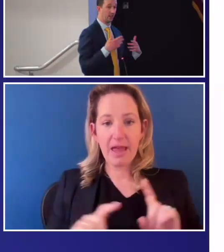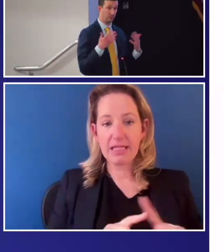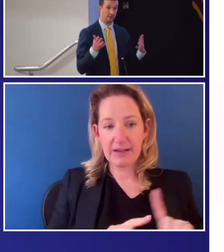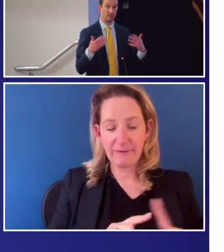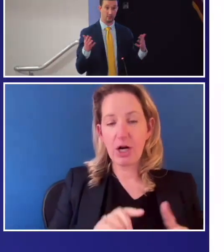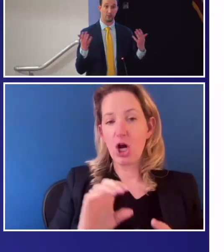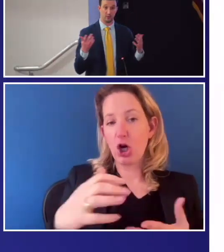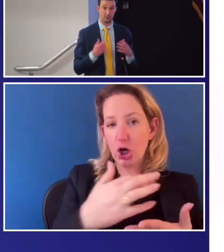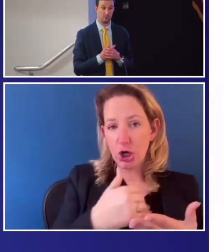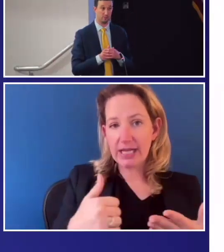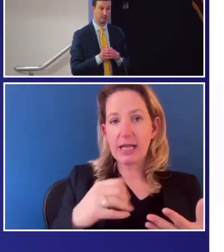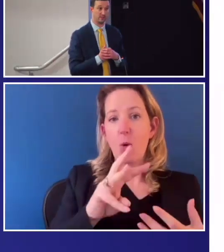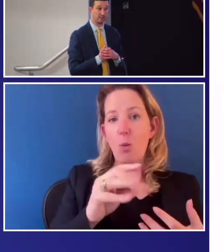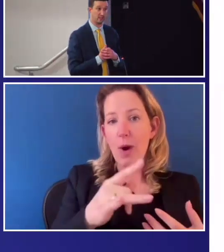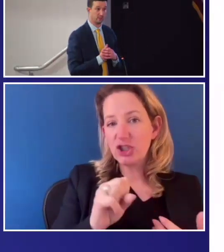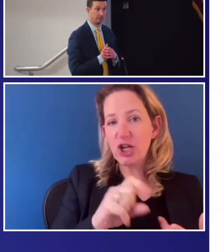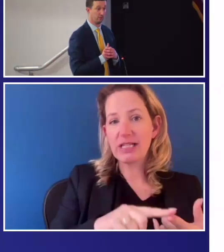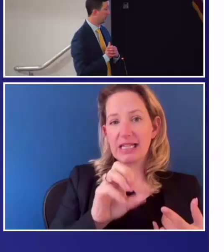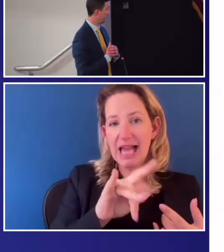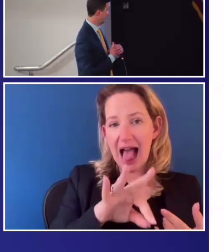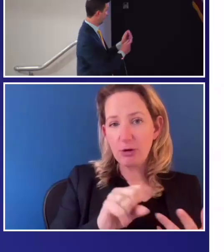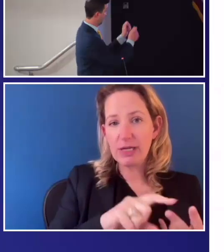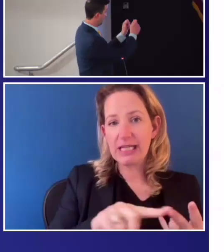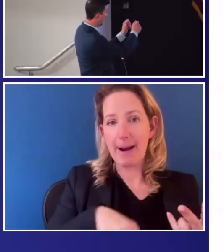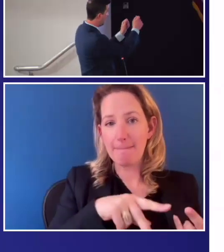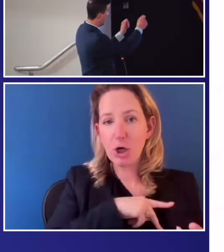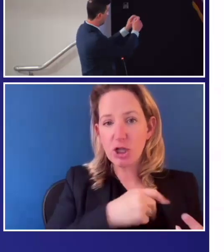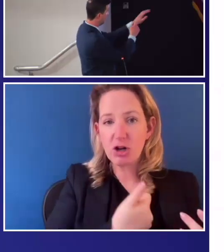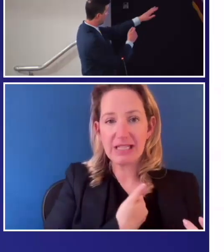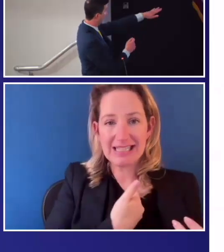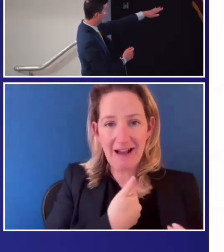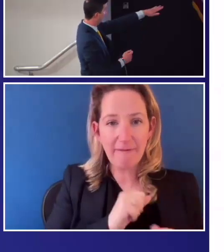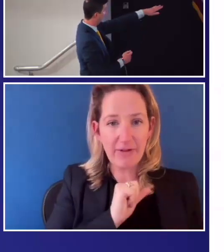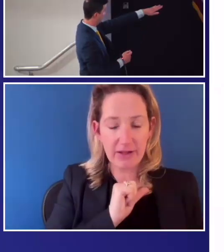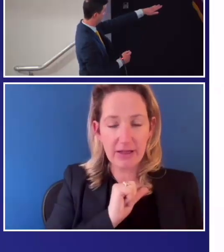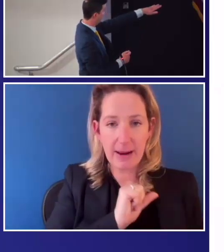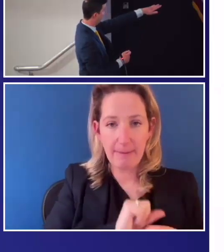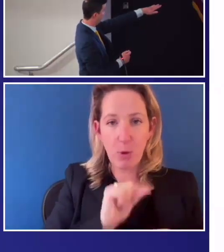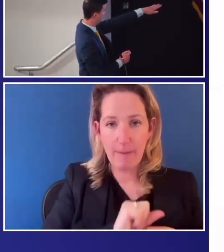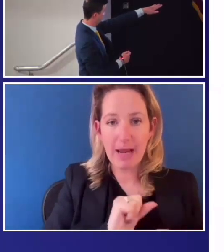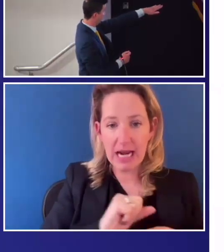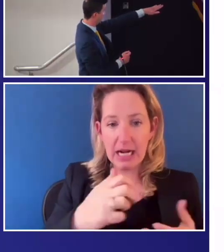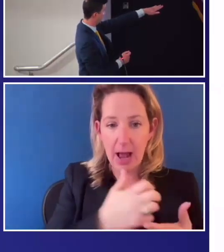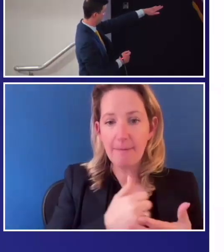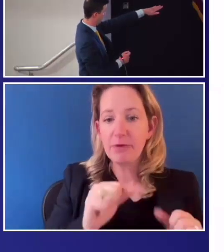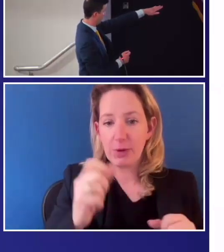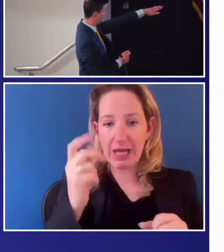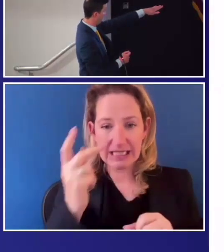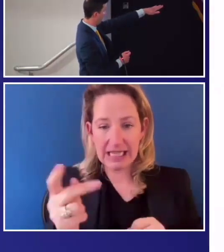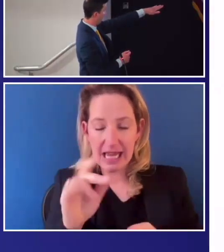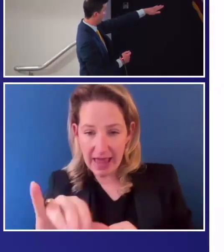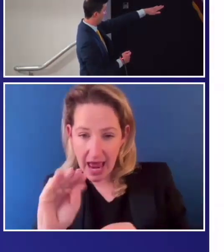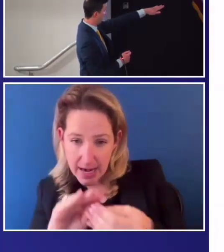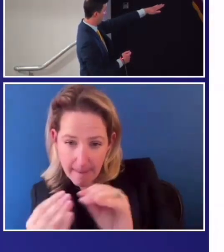salaries, and personal business income, self-employment income, and the number highlighted in green there, you can see that's the number that we